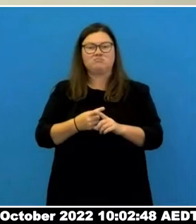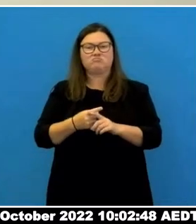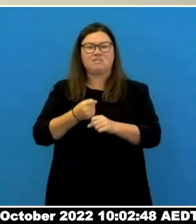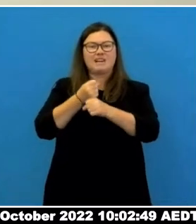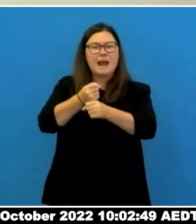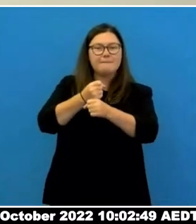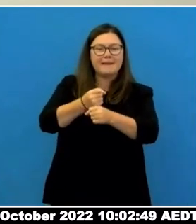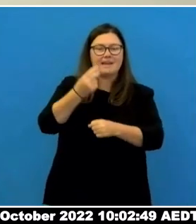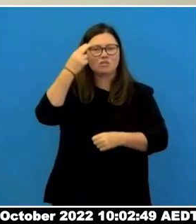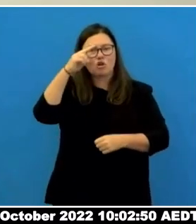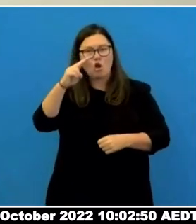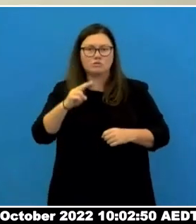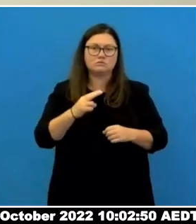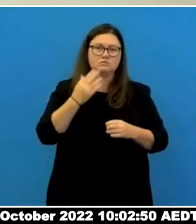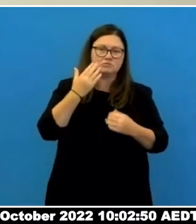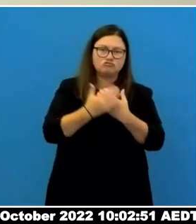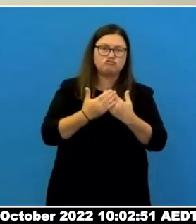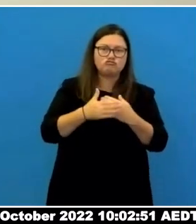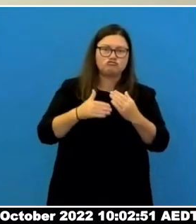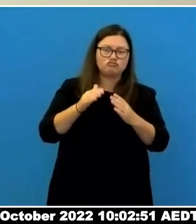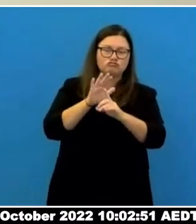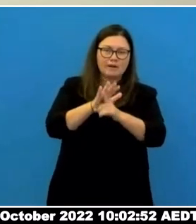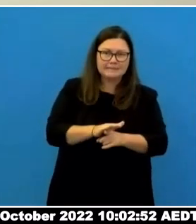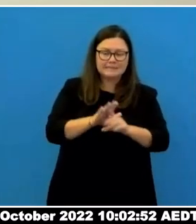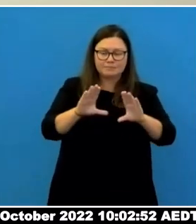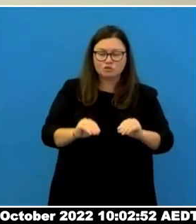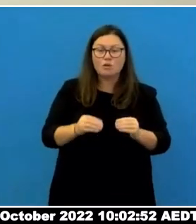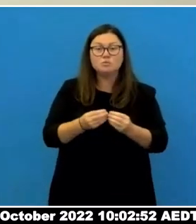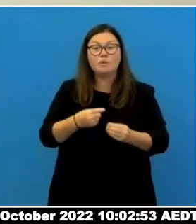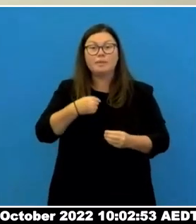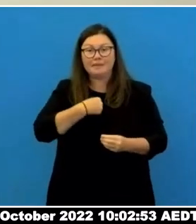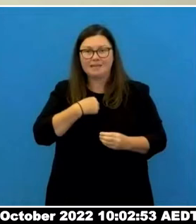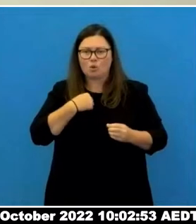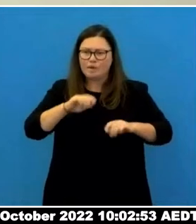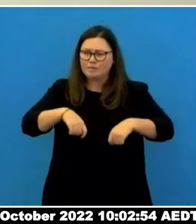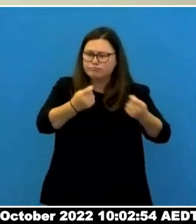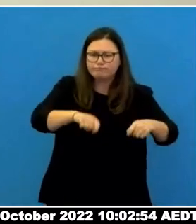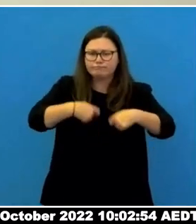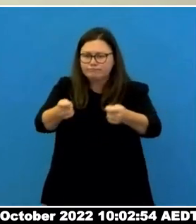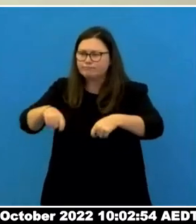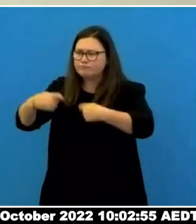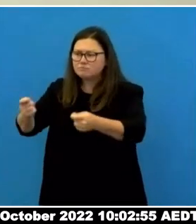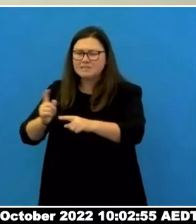and impact of racism, providing tools to stand against it and to act for positive change.